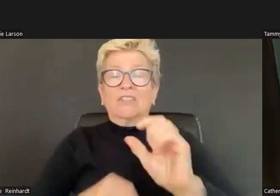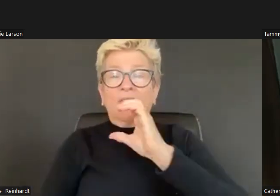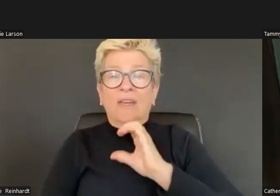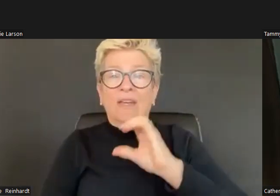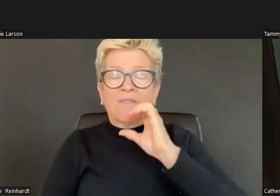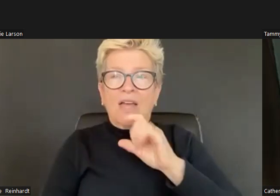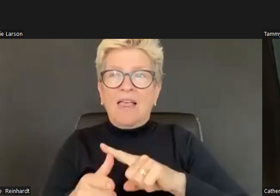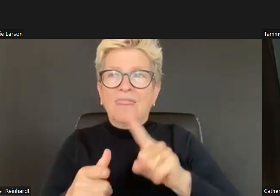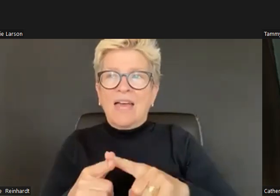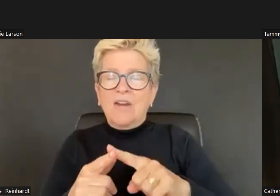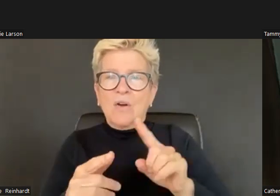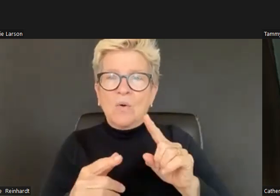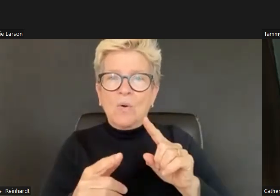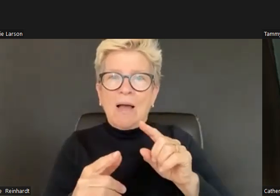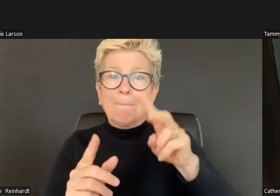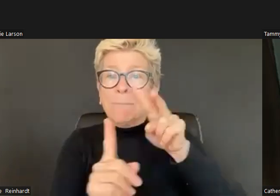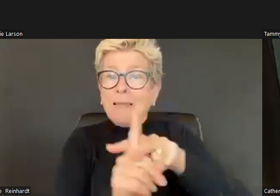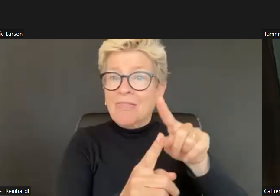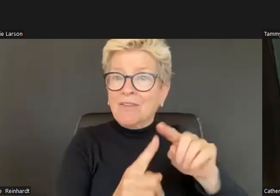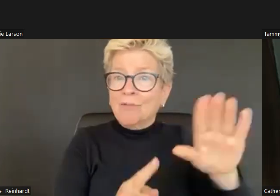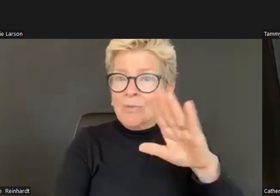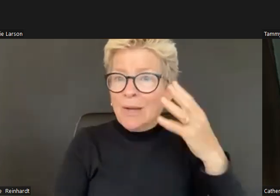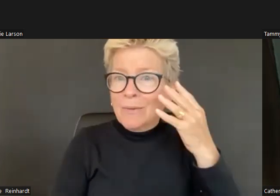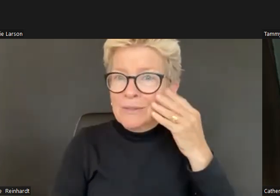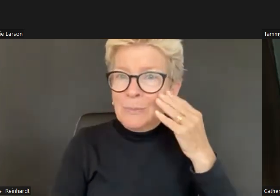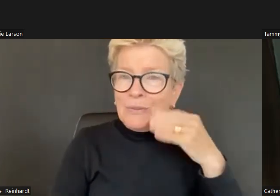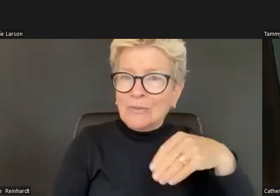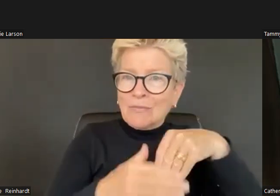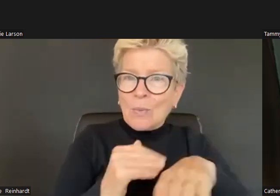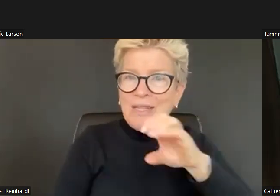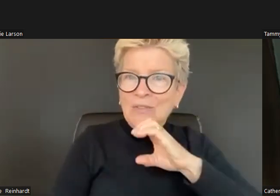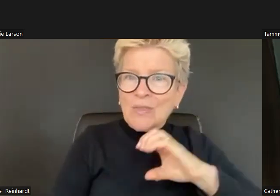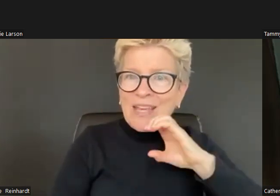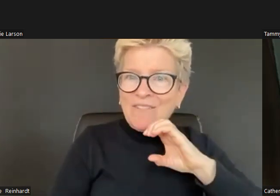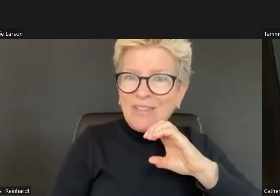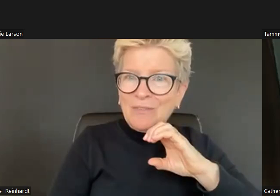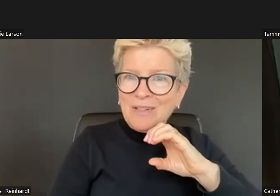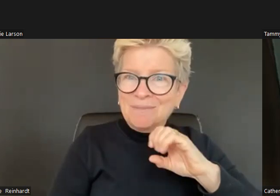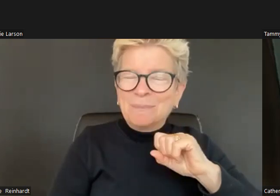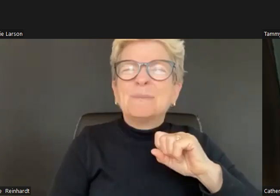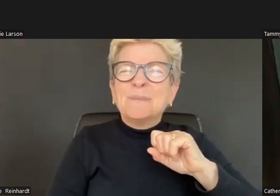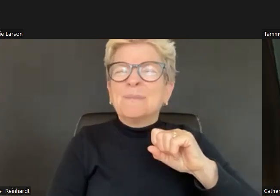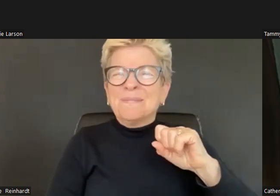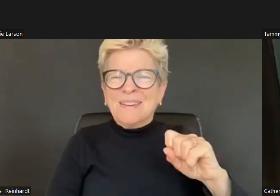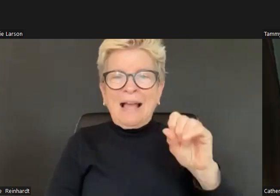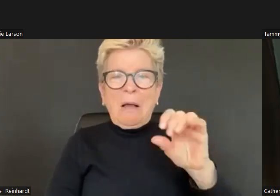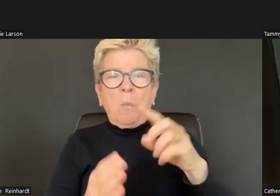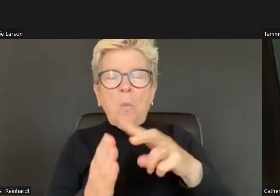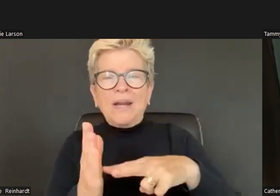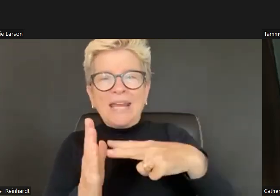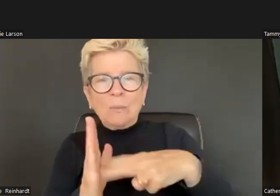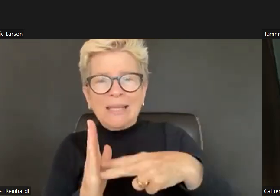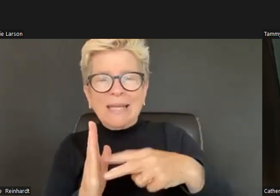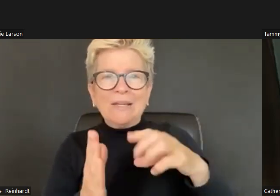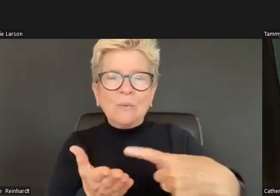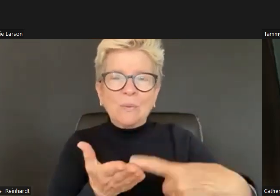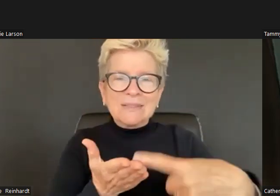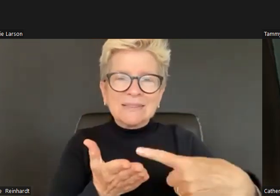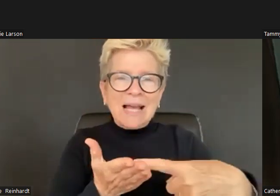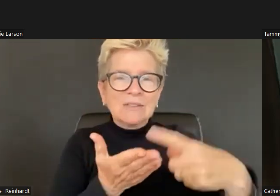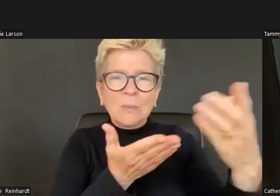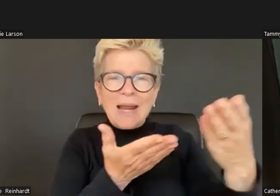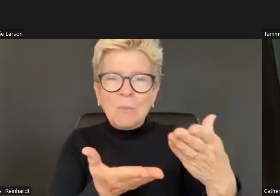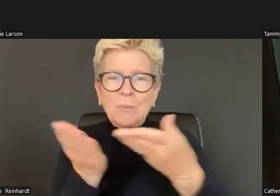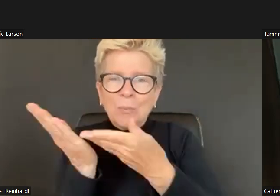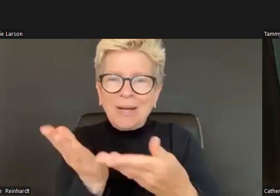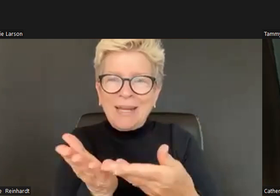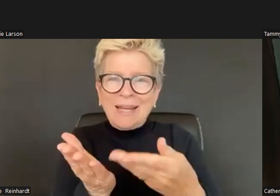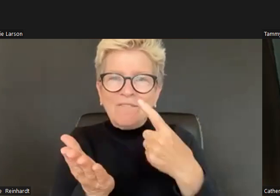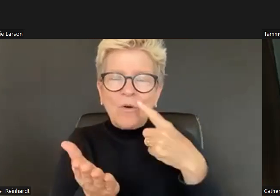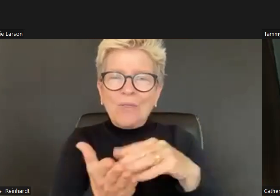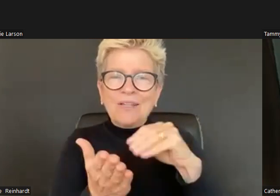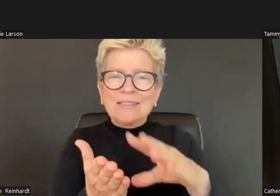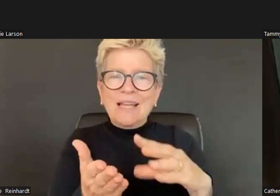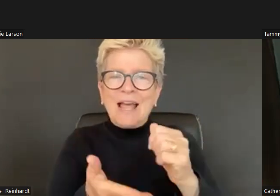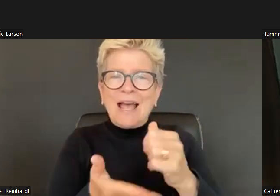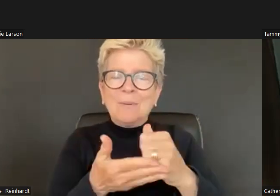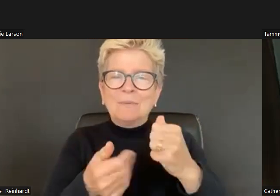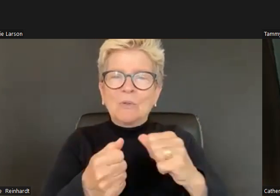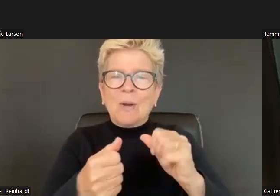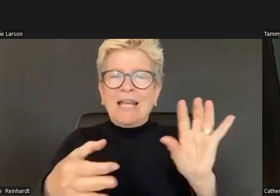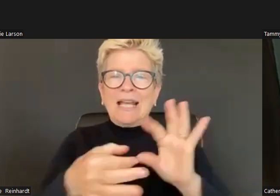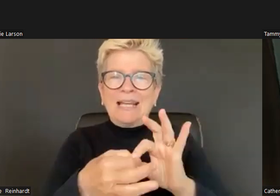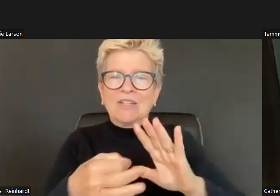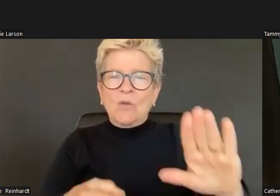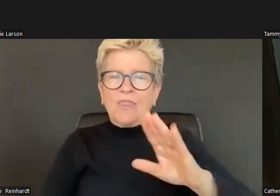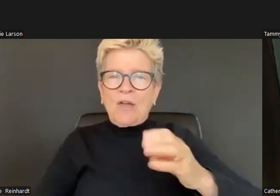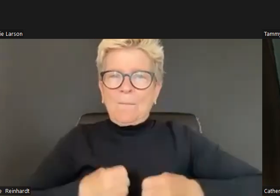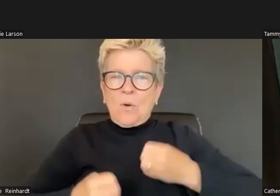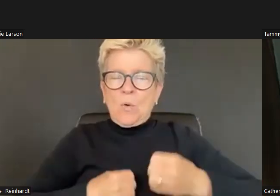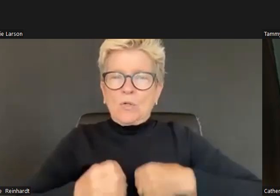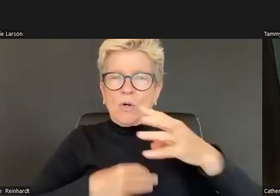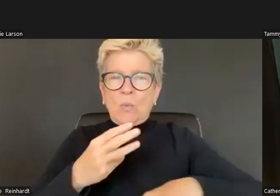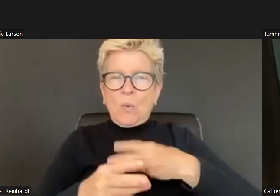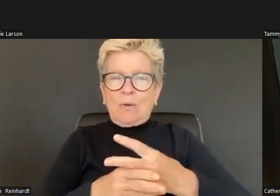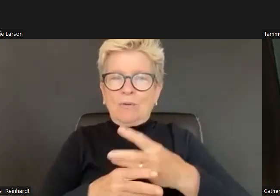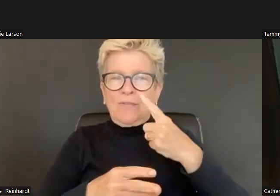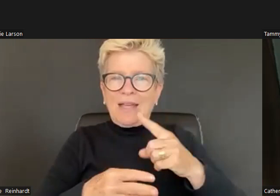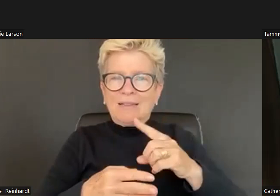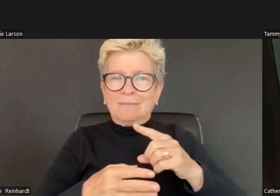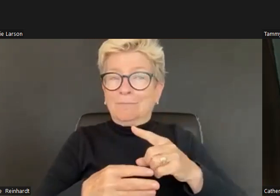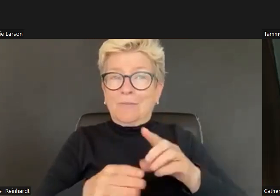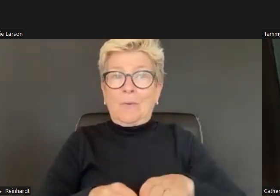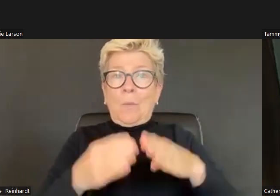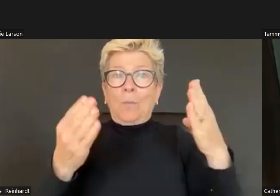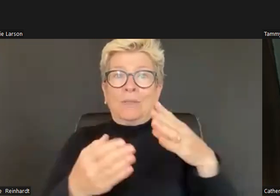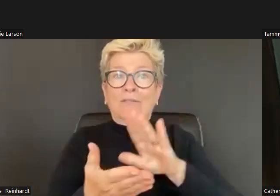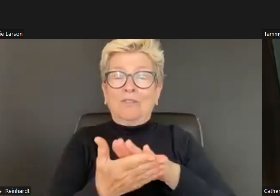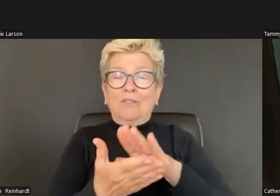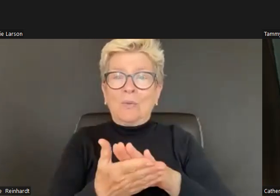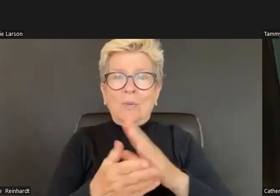From Autobiography of a Face by Lucy Greeley. And we would sit, you know, we'd read it and have the students guessing and inferring what's it like to walk into the cafeteria as this character?